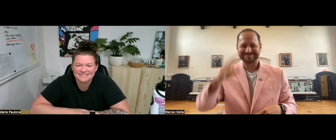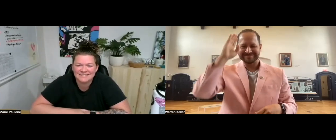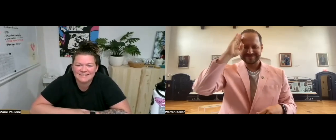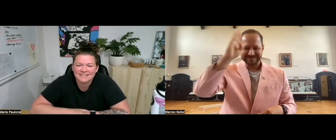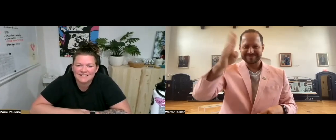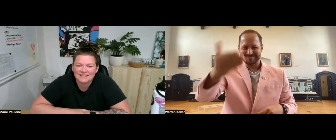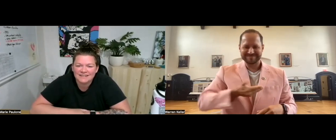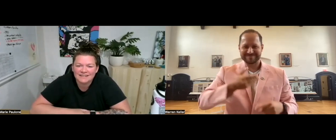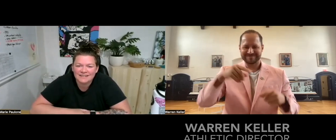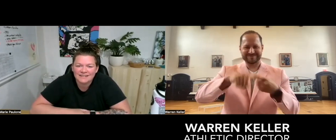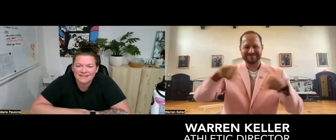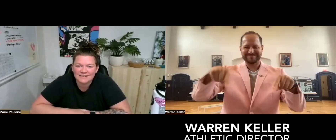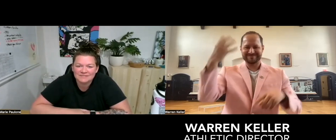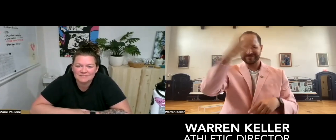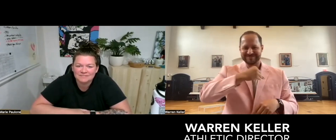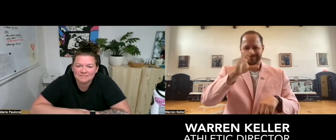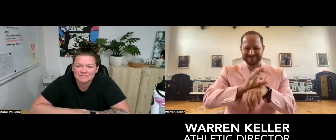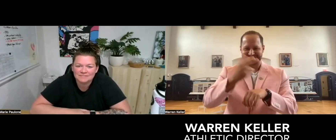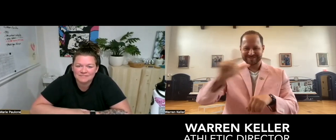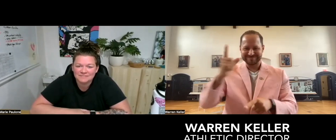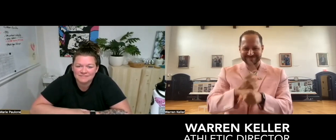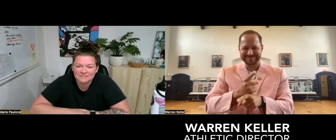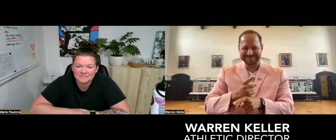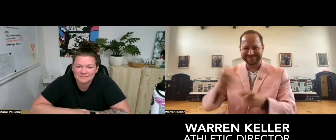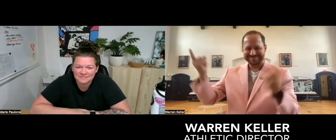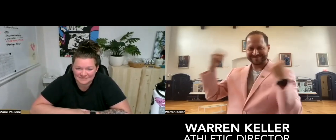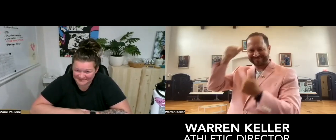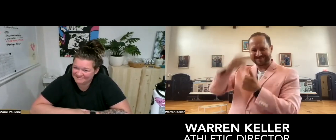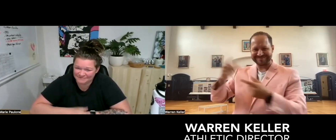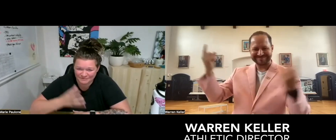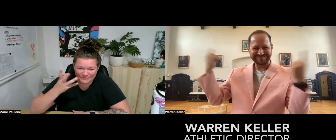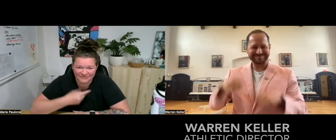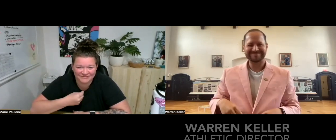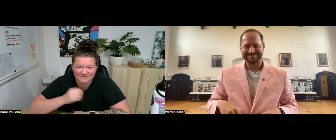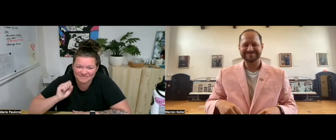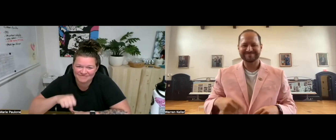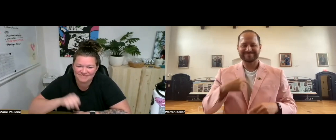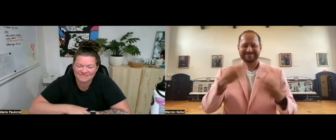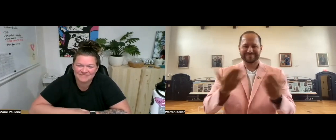Warren: Hello! Welcome to beautiful Chapel Hall, right? Remember this place? Pia Marie: Beautiful, yes!